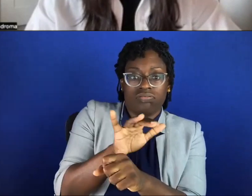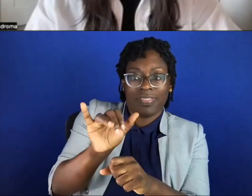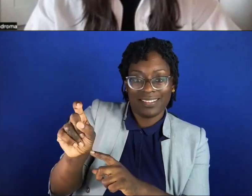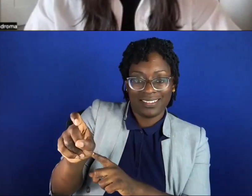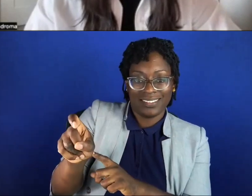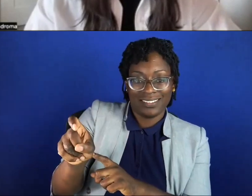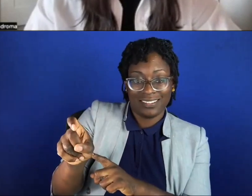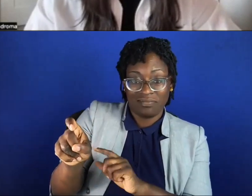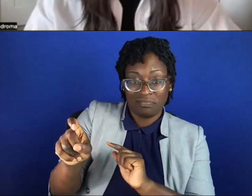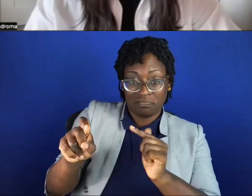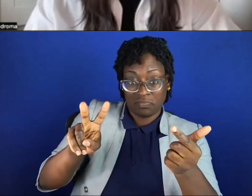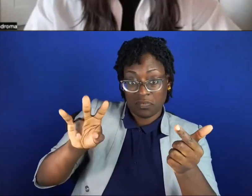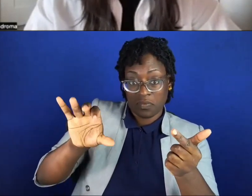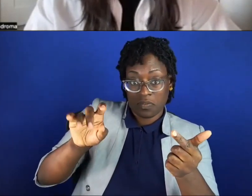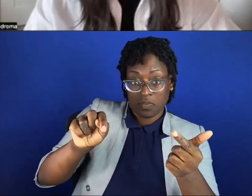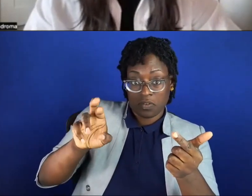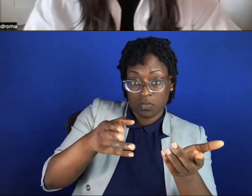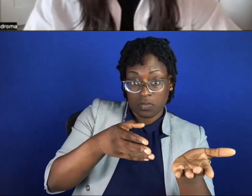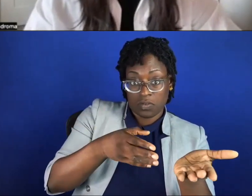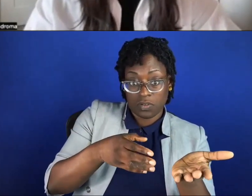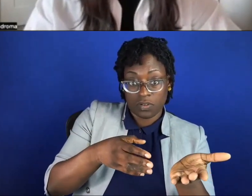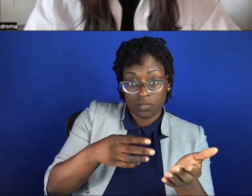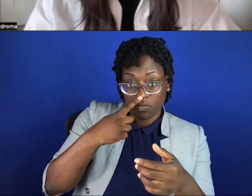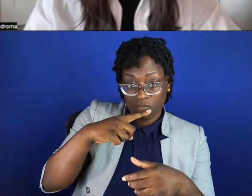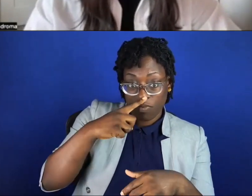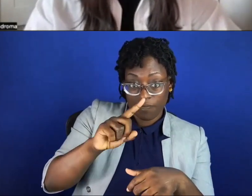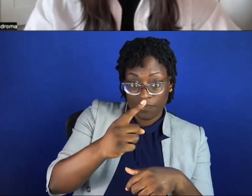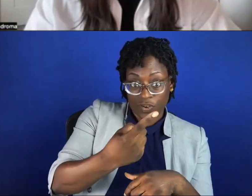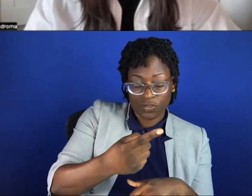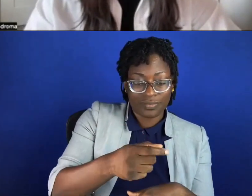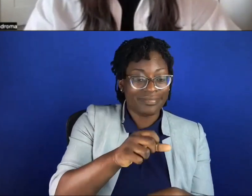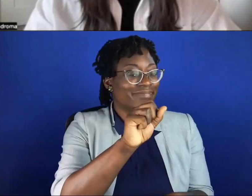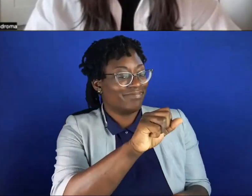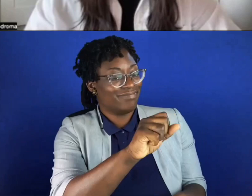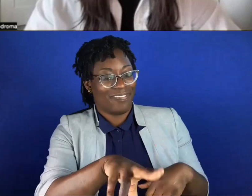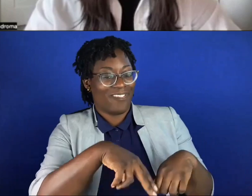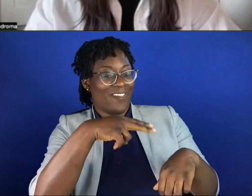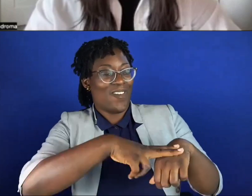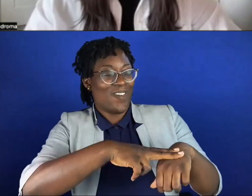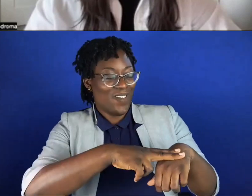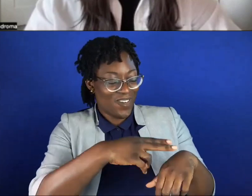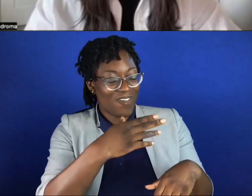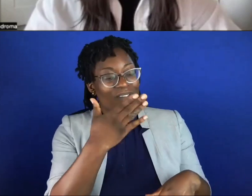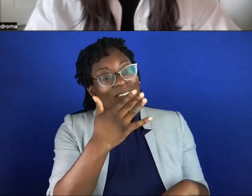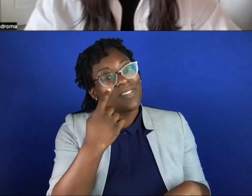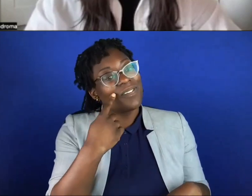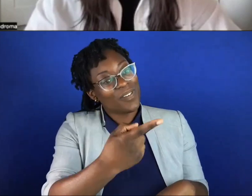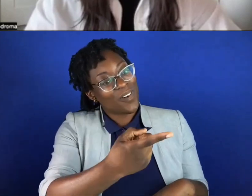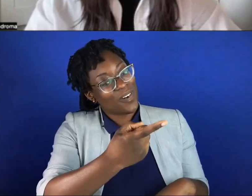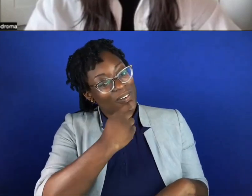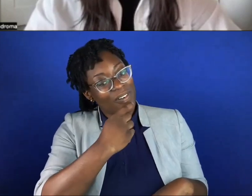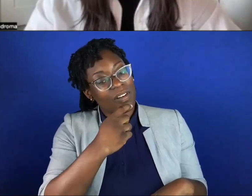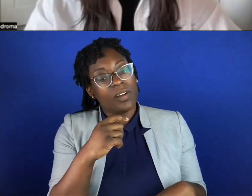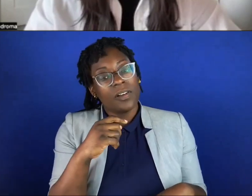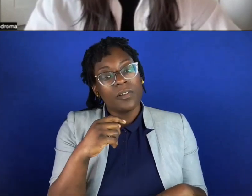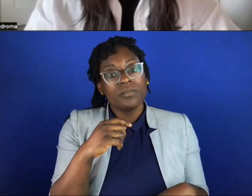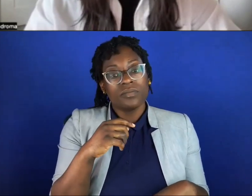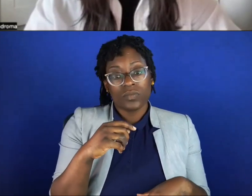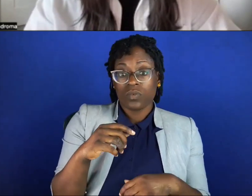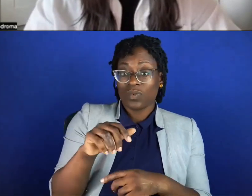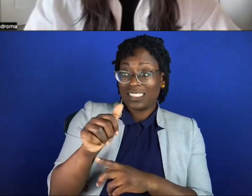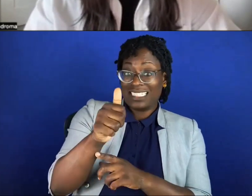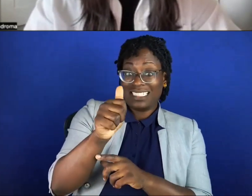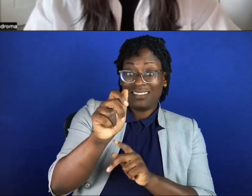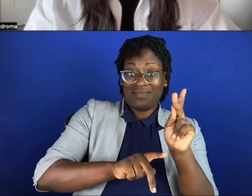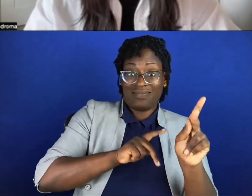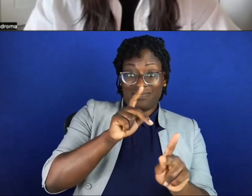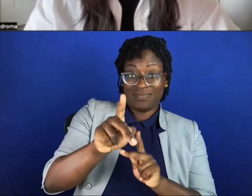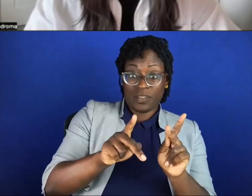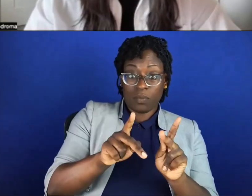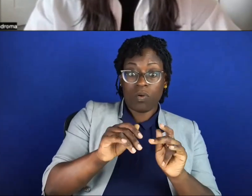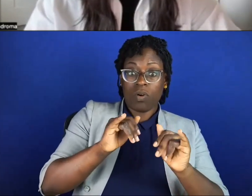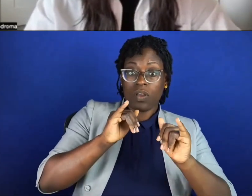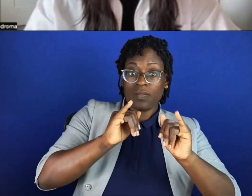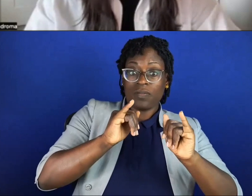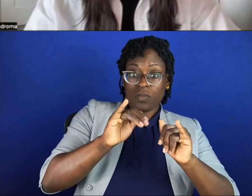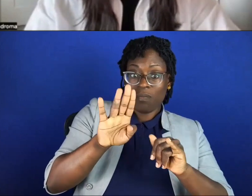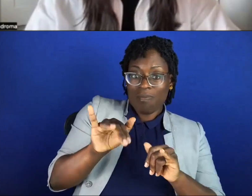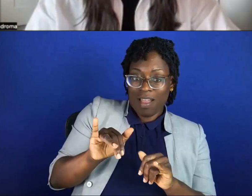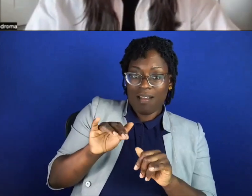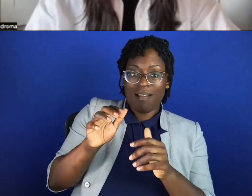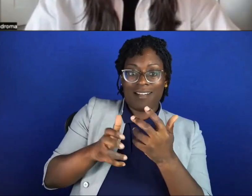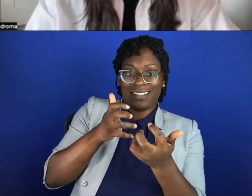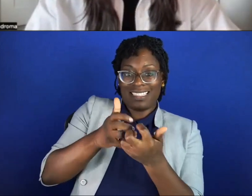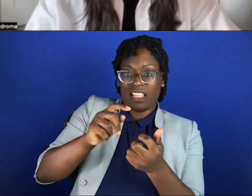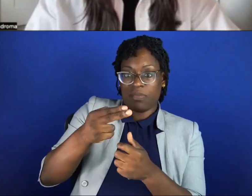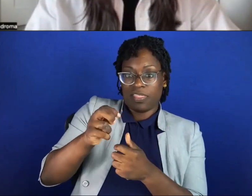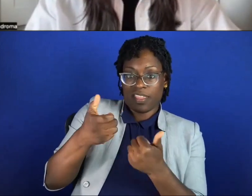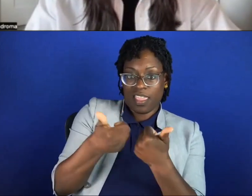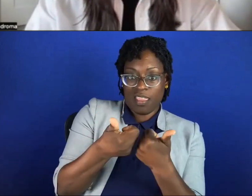Of course. Thank you, Ciara, for this question. According to our statistics, 8 out of each